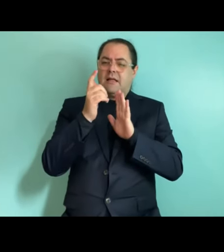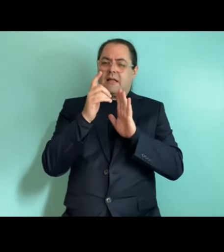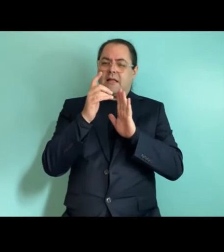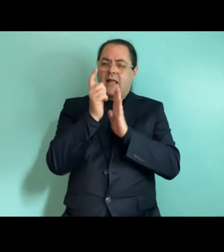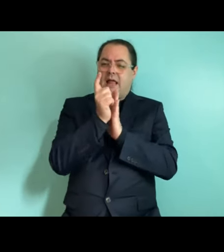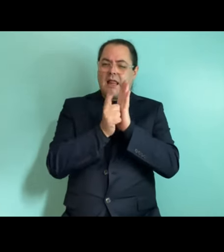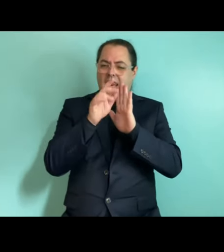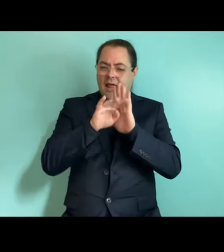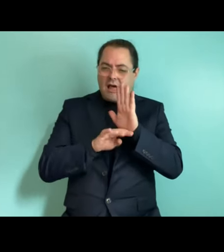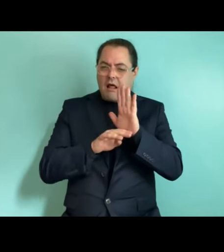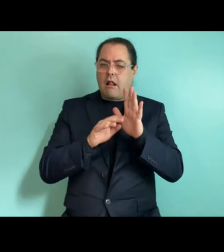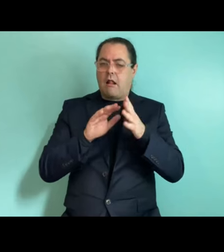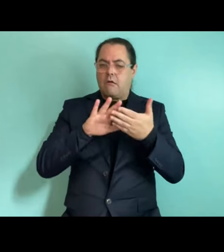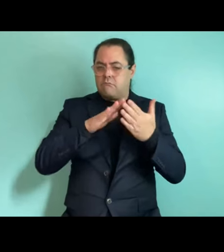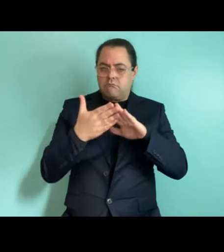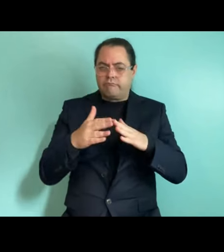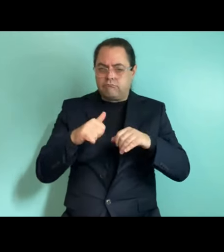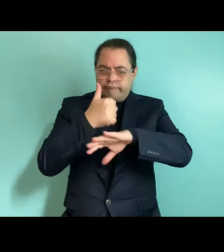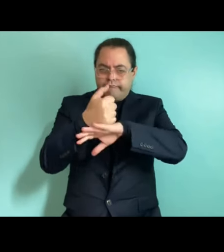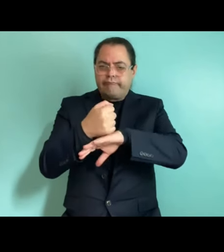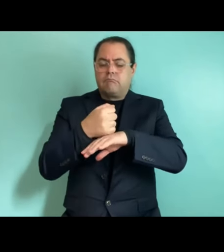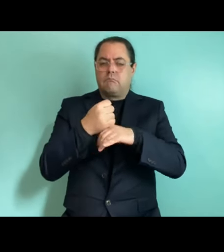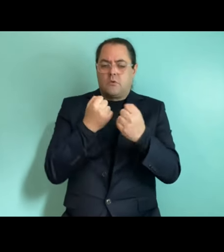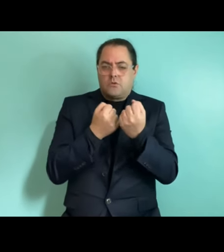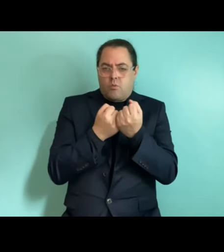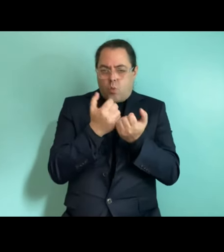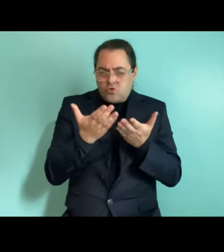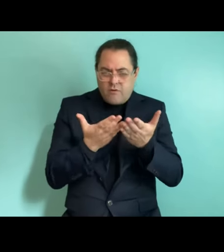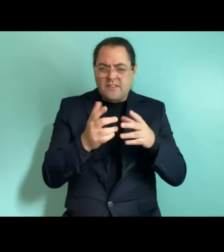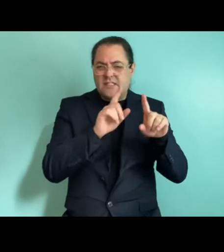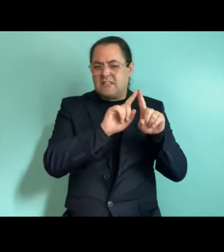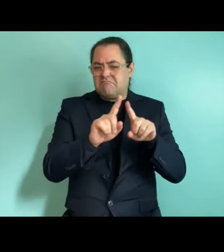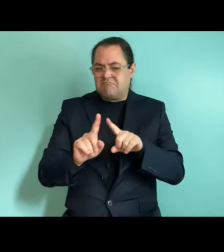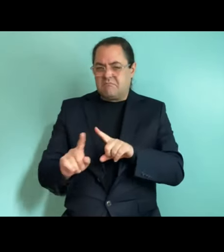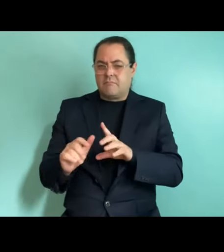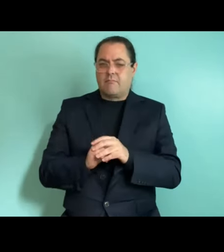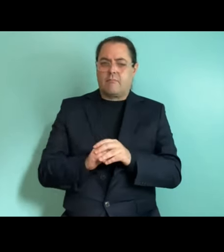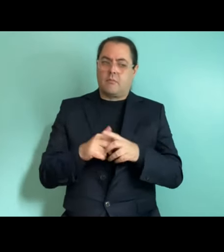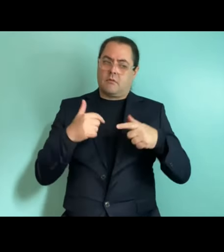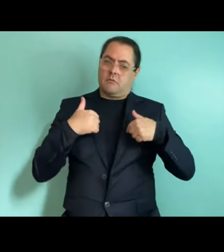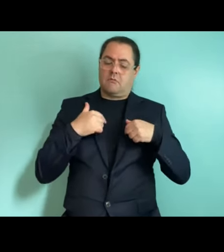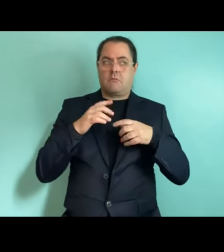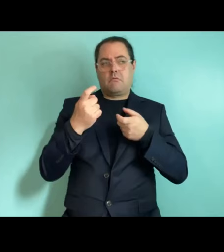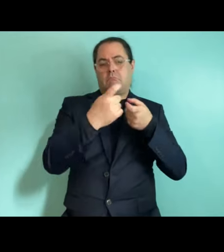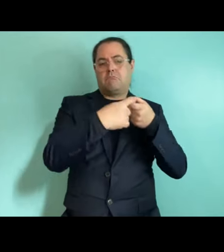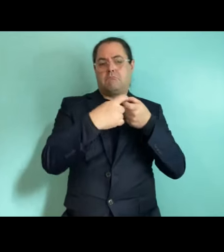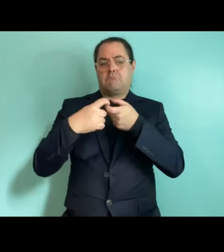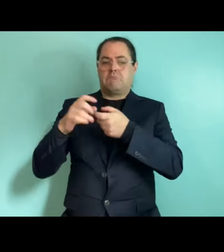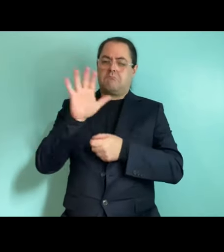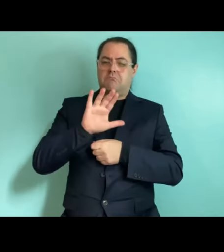12:11:41 has about 650 members from all the sectors of the economy.